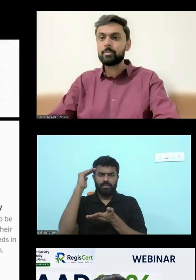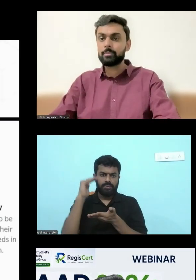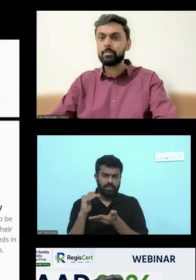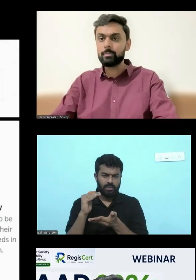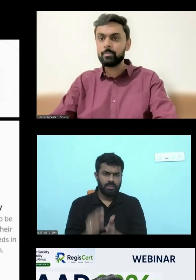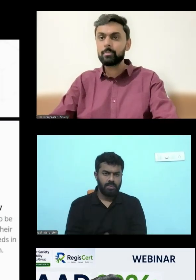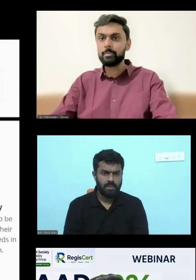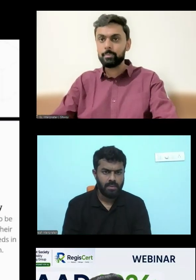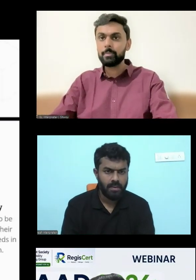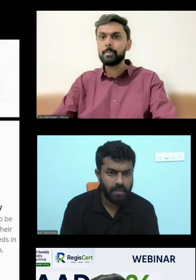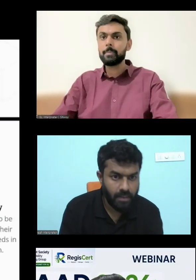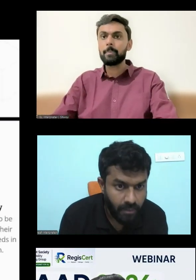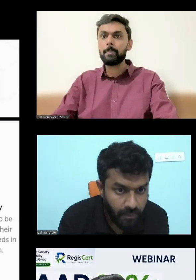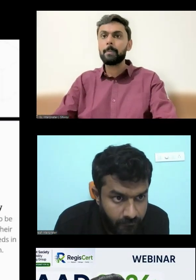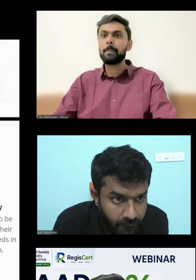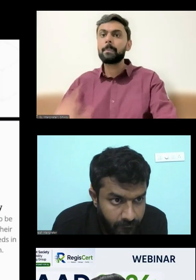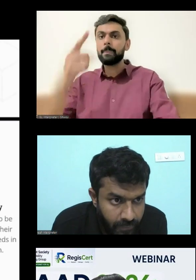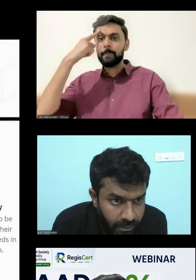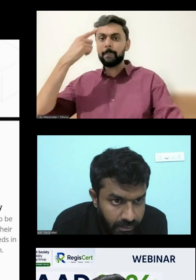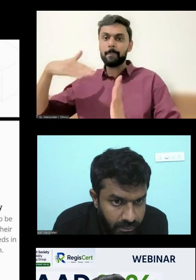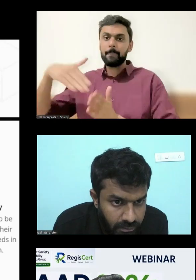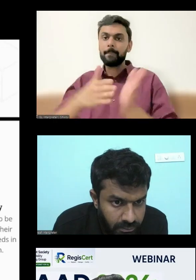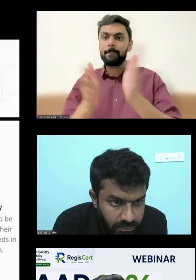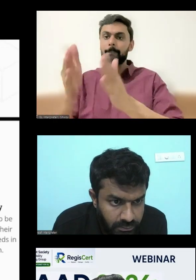So, here is a strategy question. What is the roadmap for fully accessible Nepal?